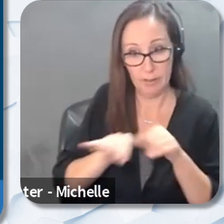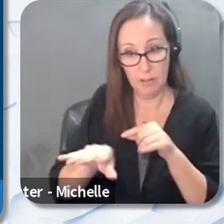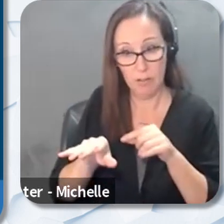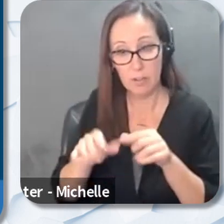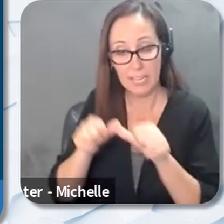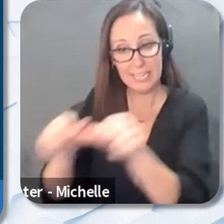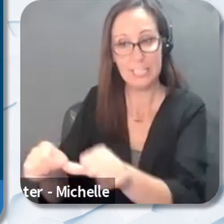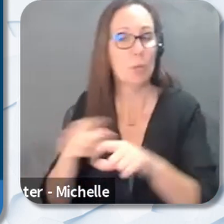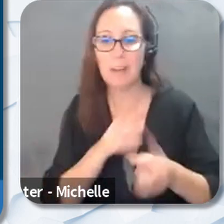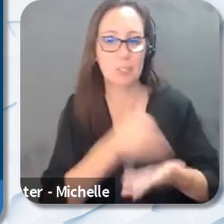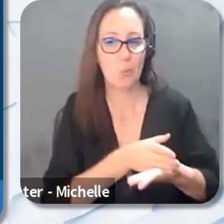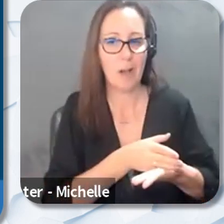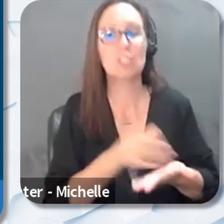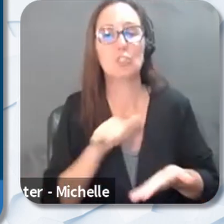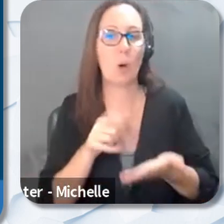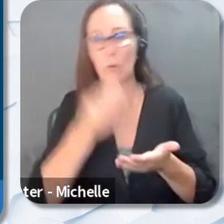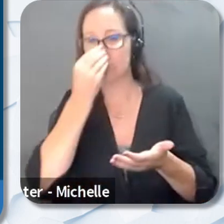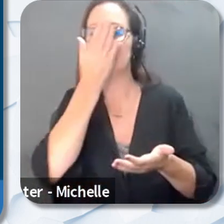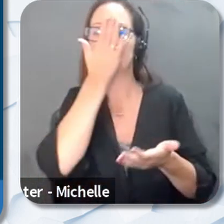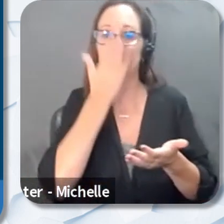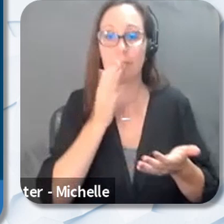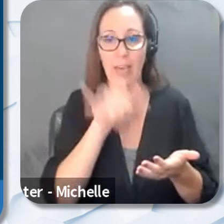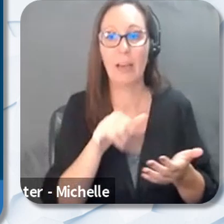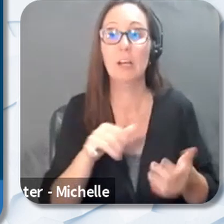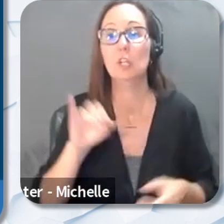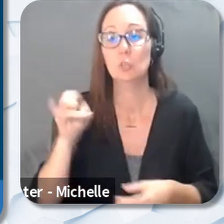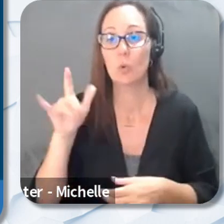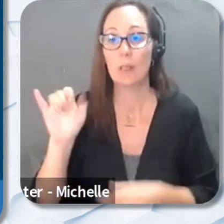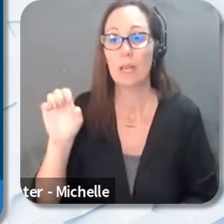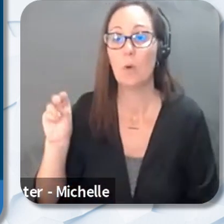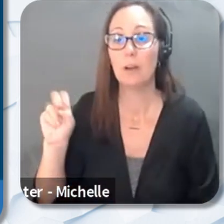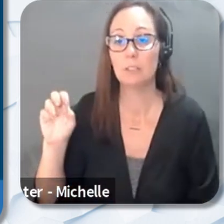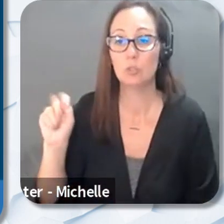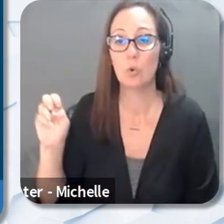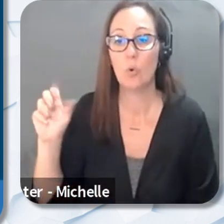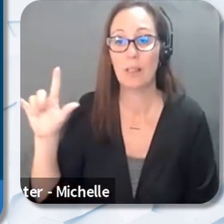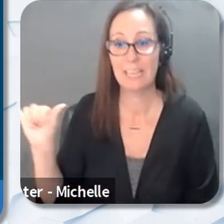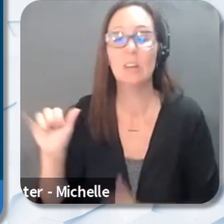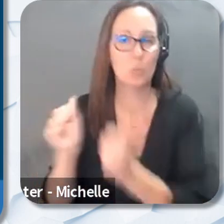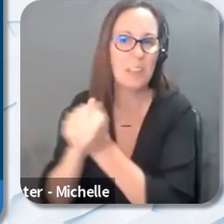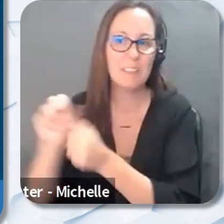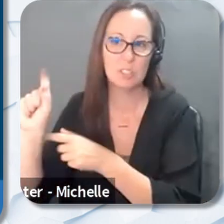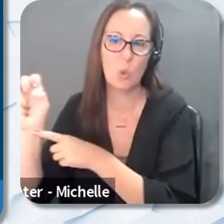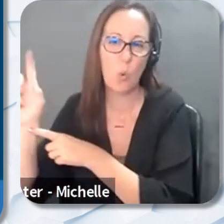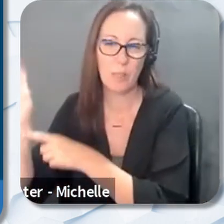and it's why, along with Julie one talia she's now with school we we created the early learning